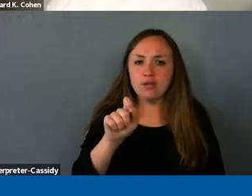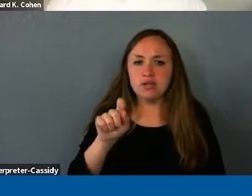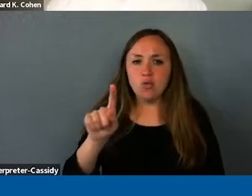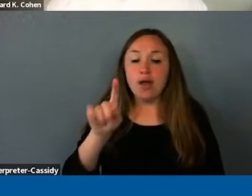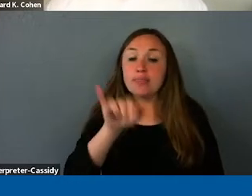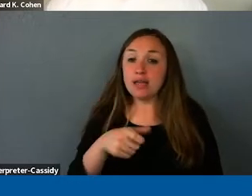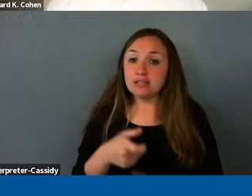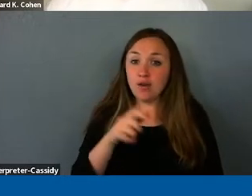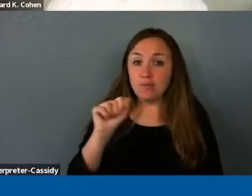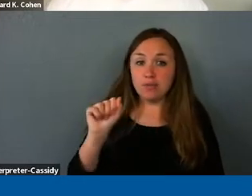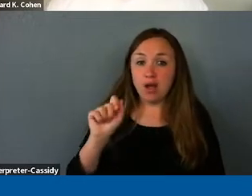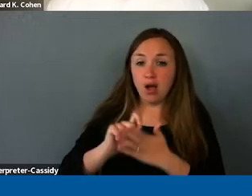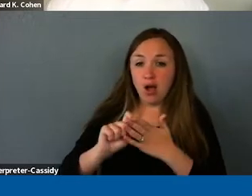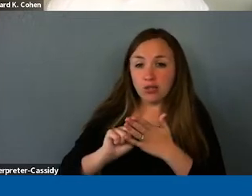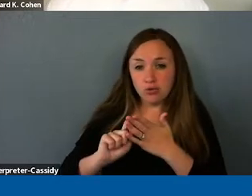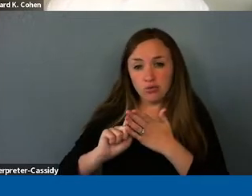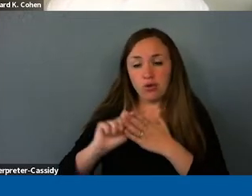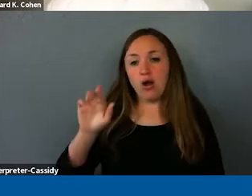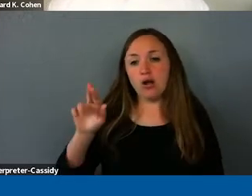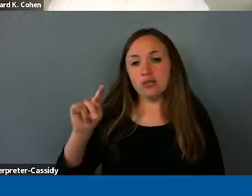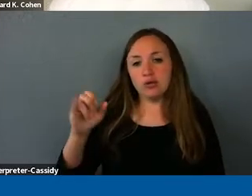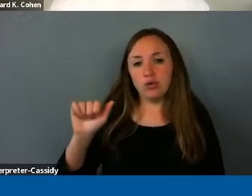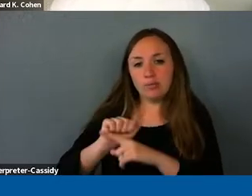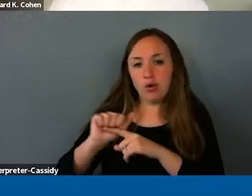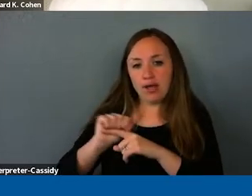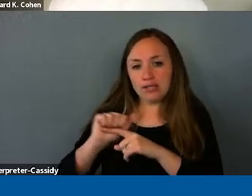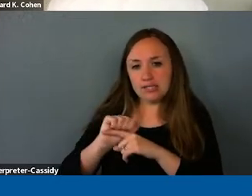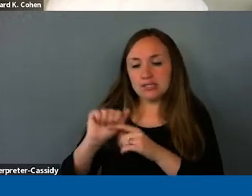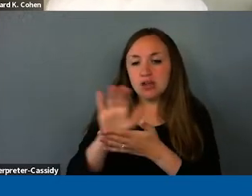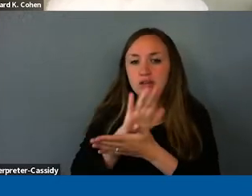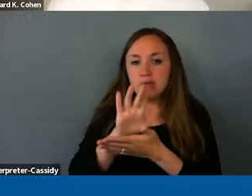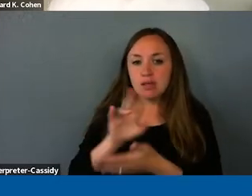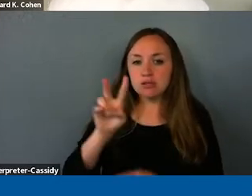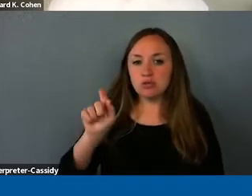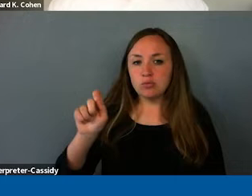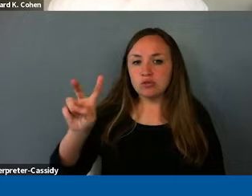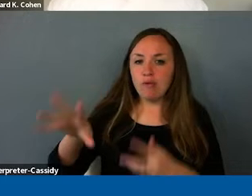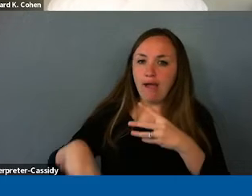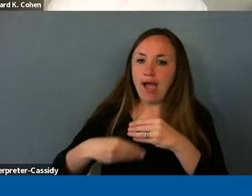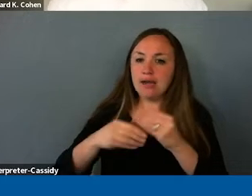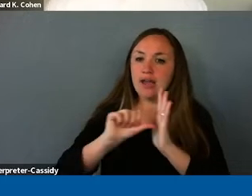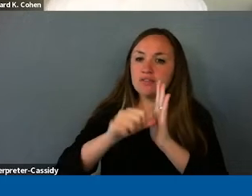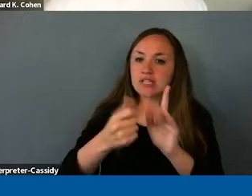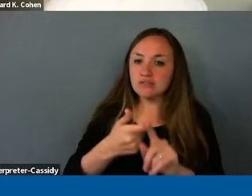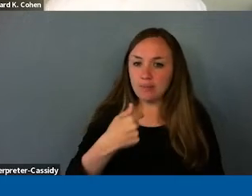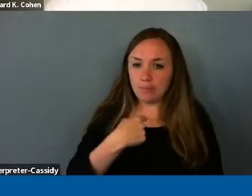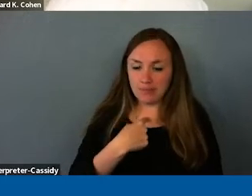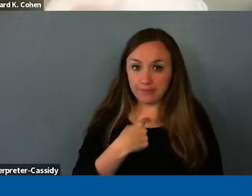document section 2.2, Browser and Assistive Technology Support, with some added emphasis by me. So, what does this all mean?